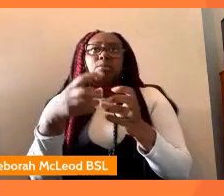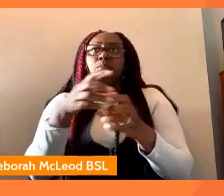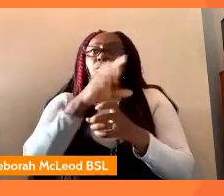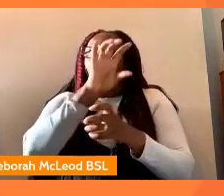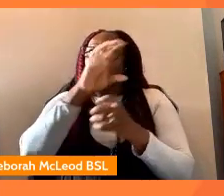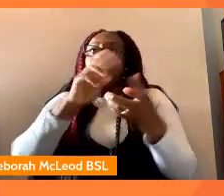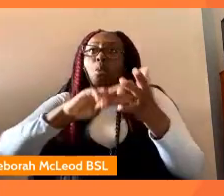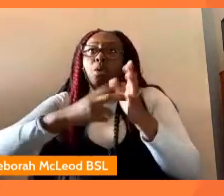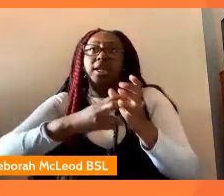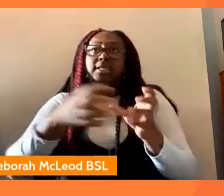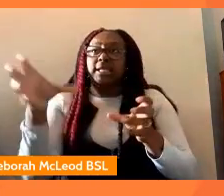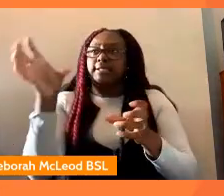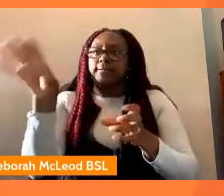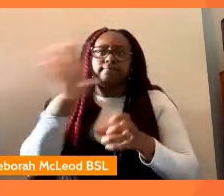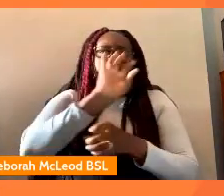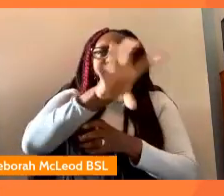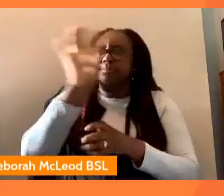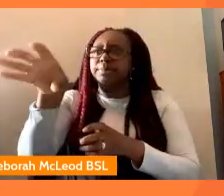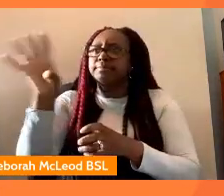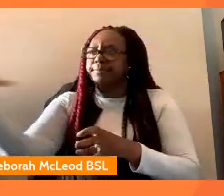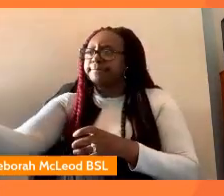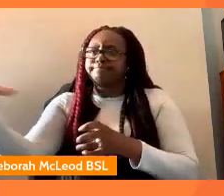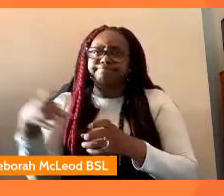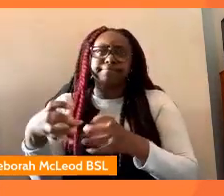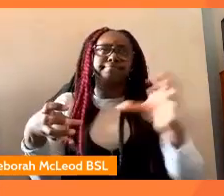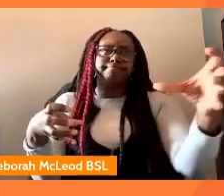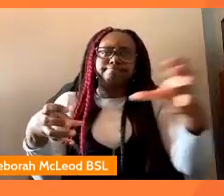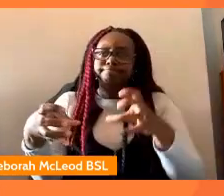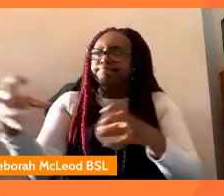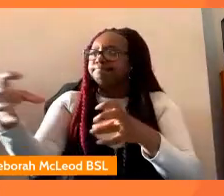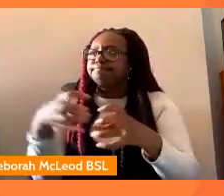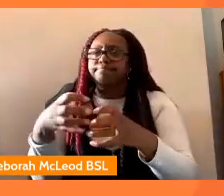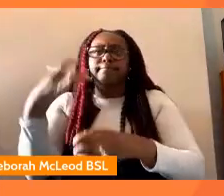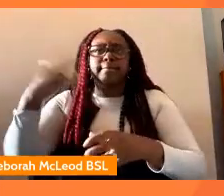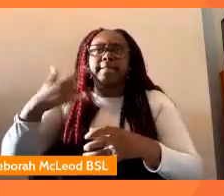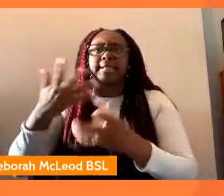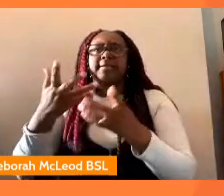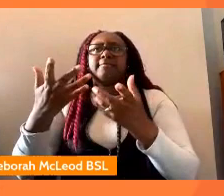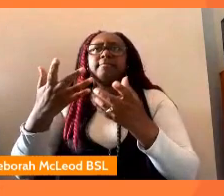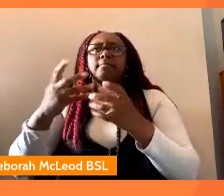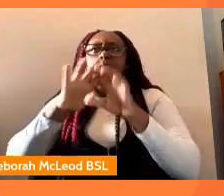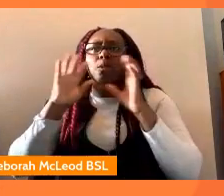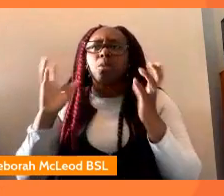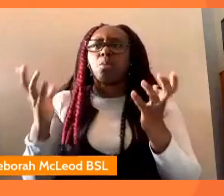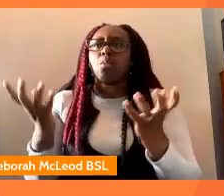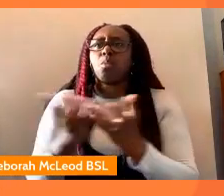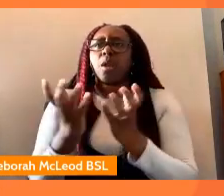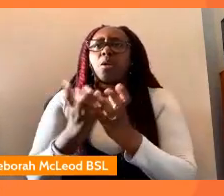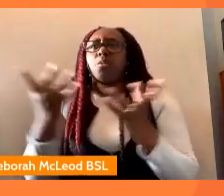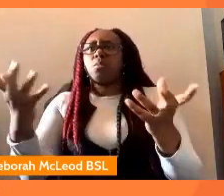audience, in their art form, we live in a world in which digital connection is fragmented.